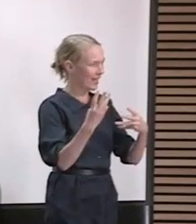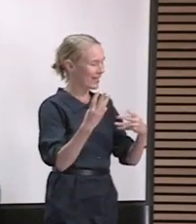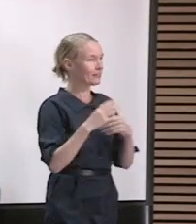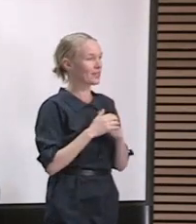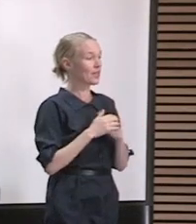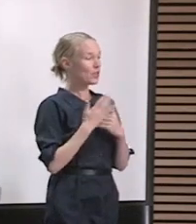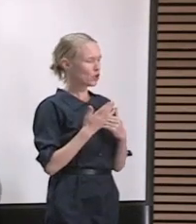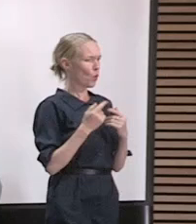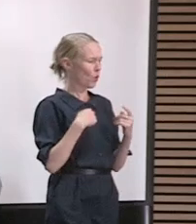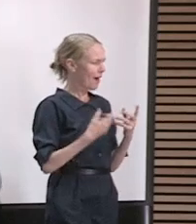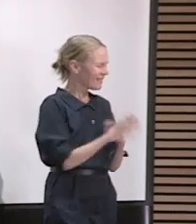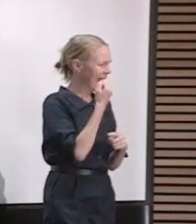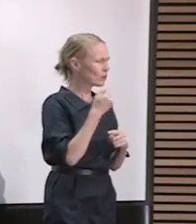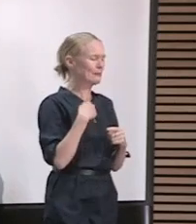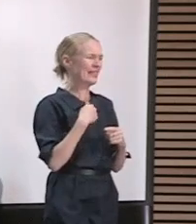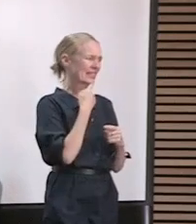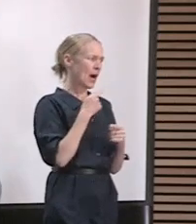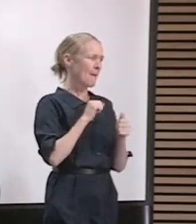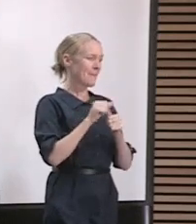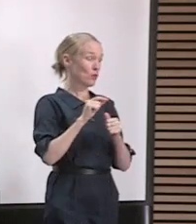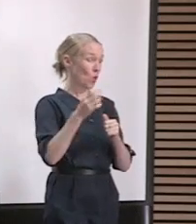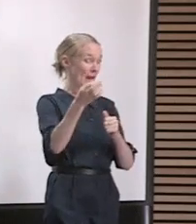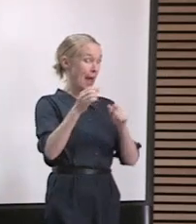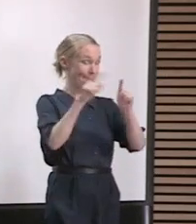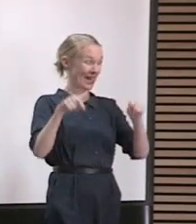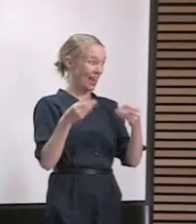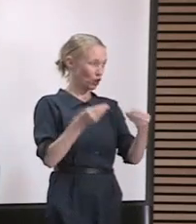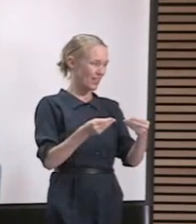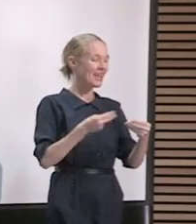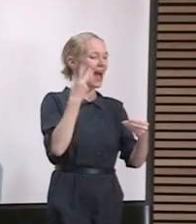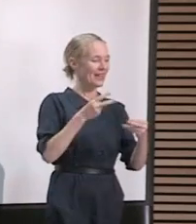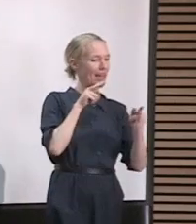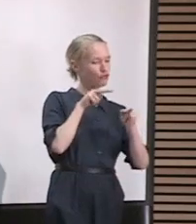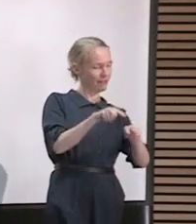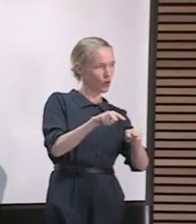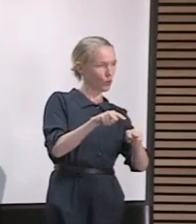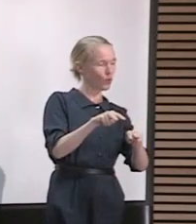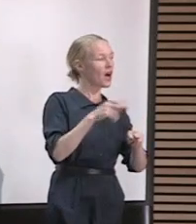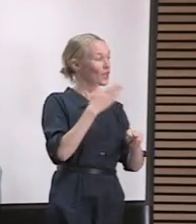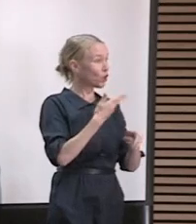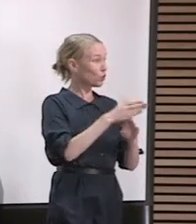point when we came out through Alert Level 3. Once that was made known to us, I asked them